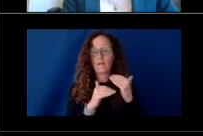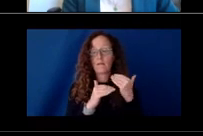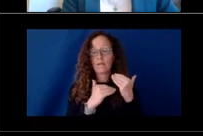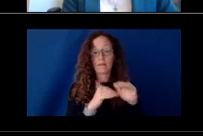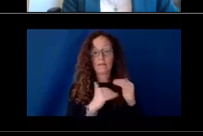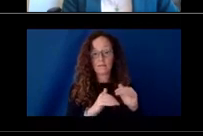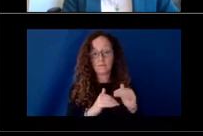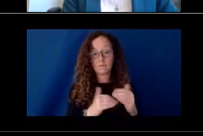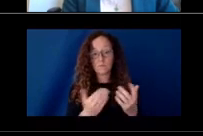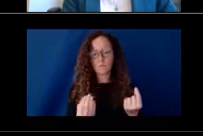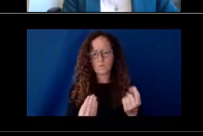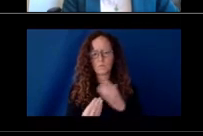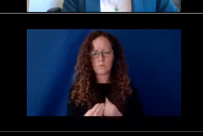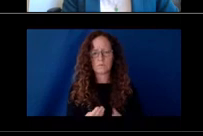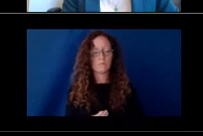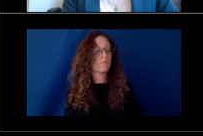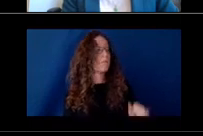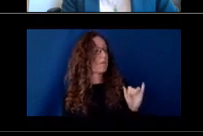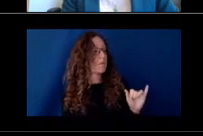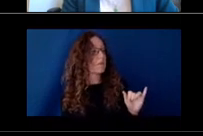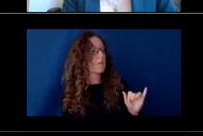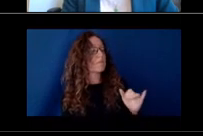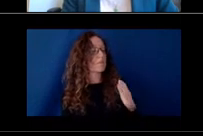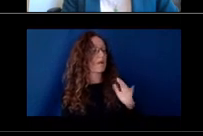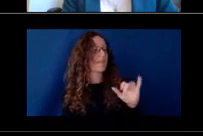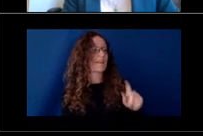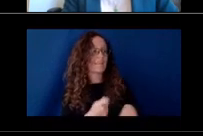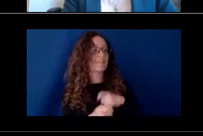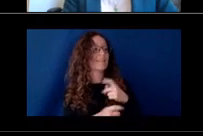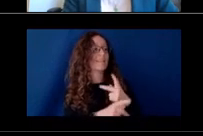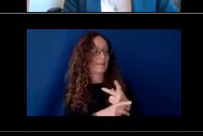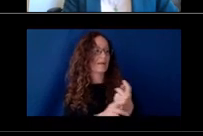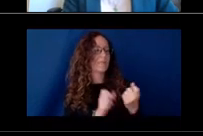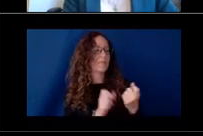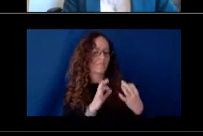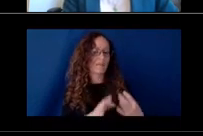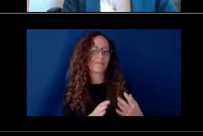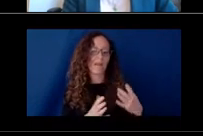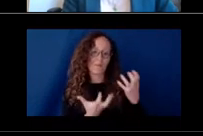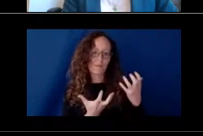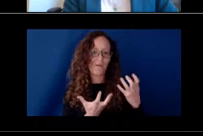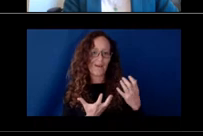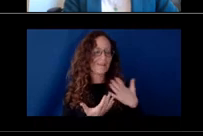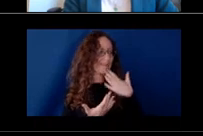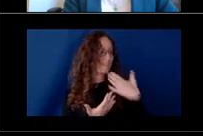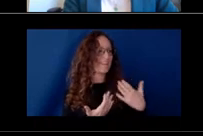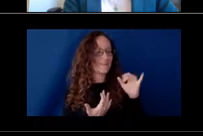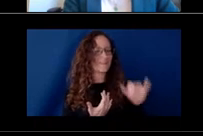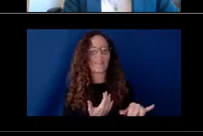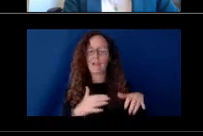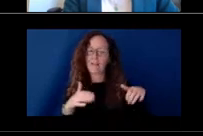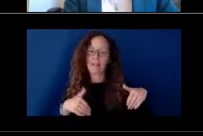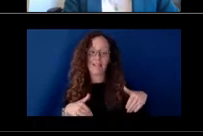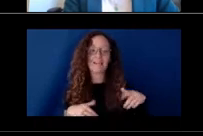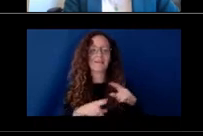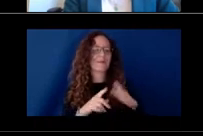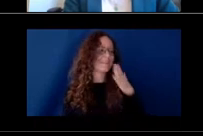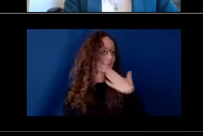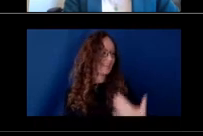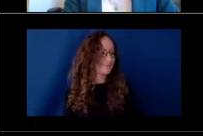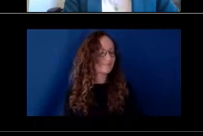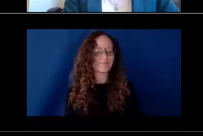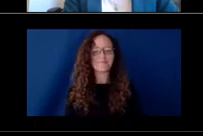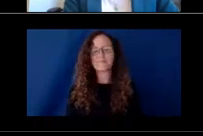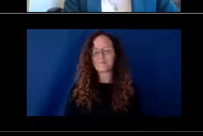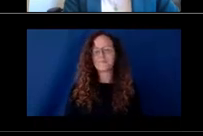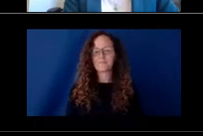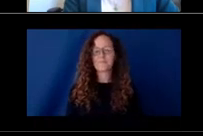Currently, we don't, but that is exactly the type of feedback we're looking for, so thank you.